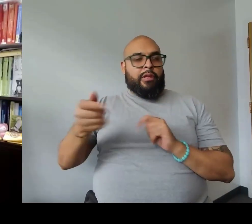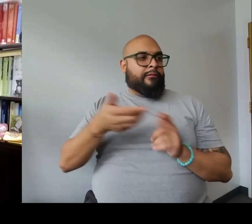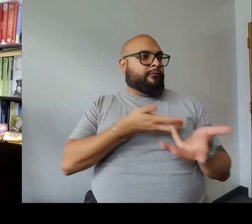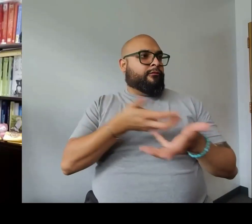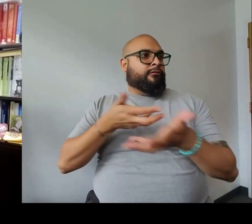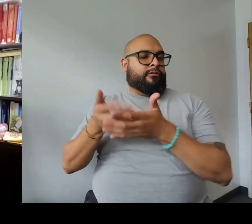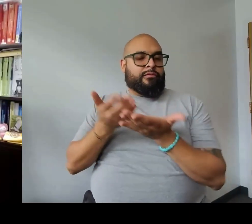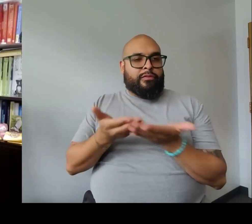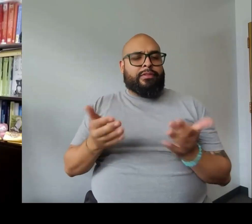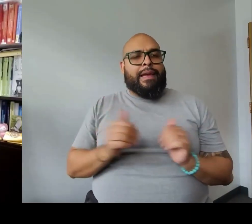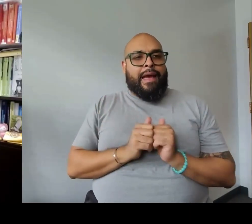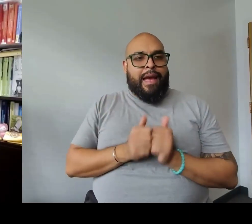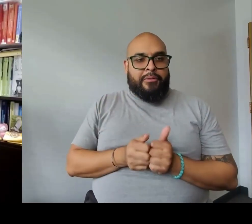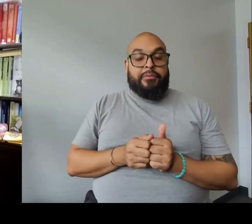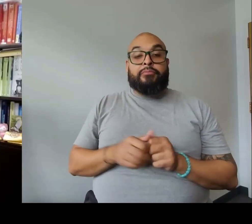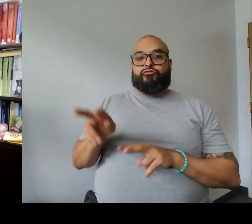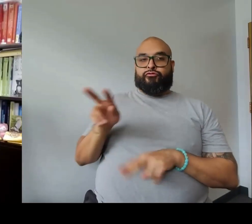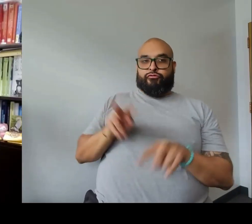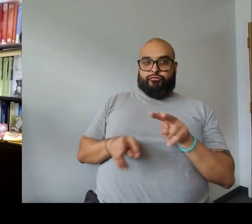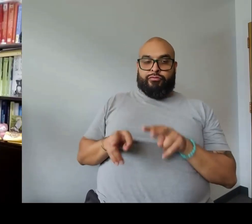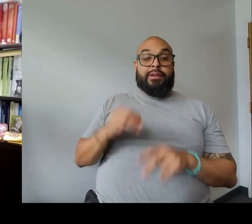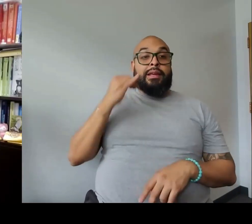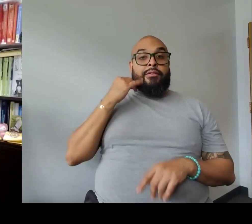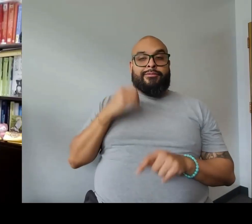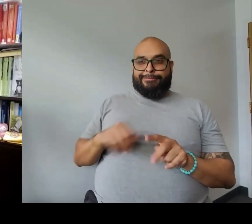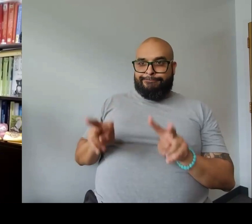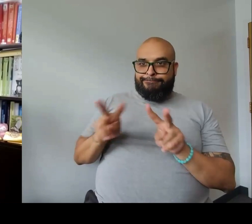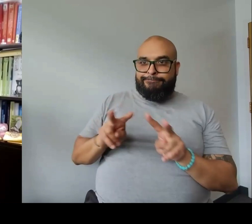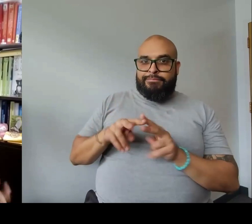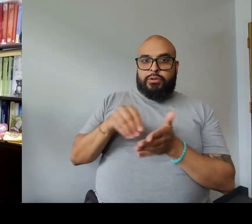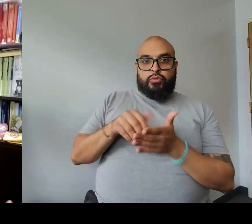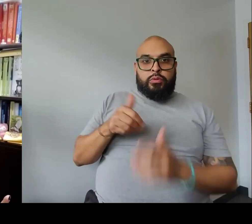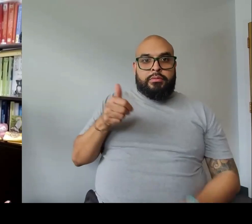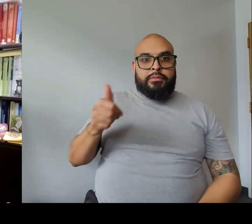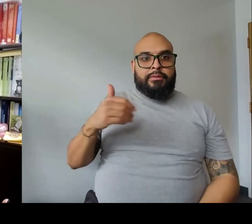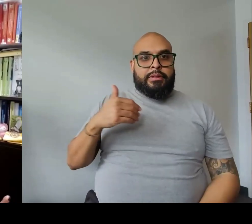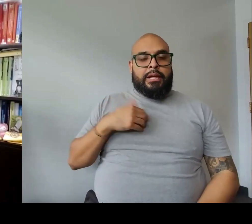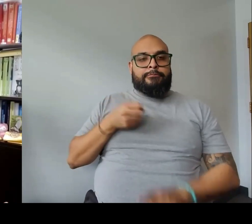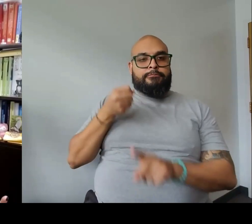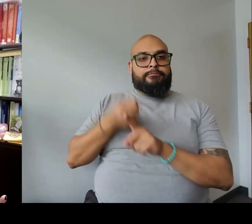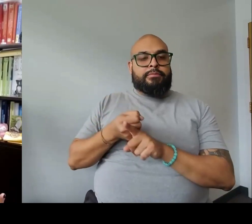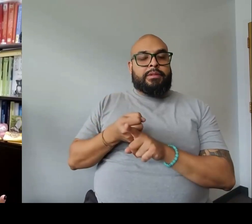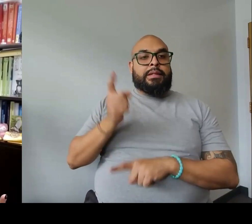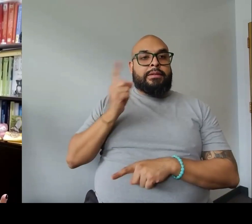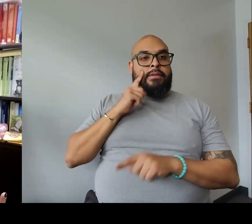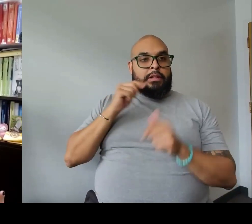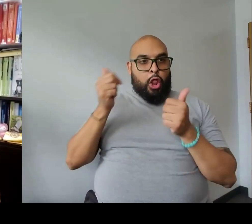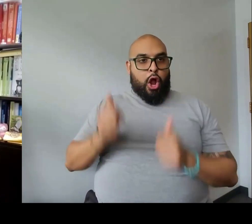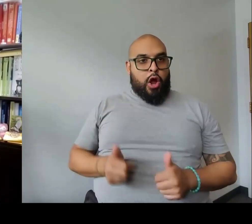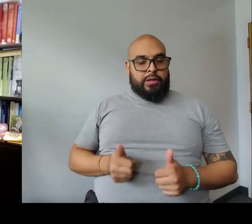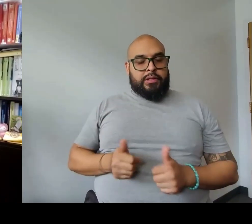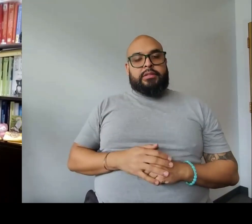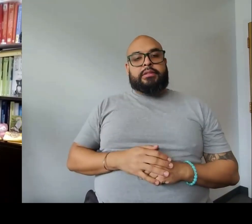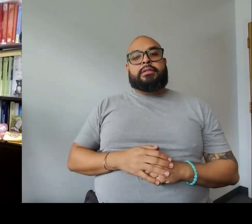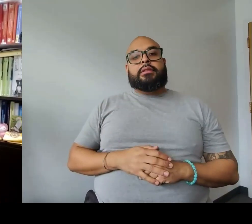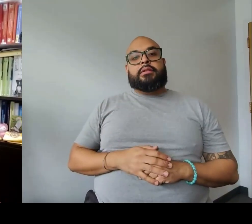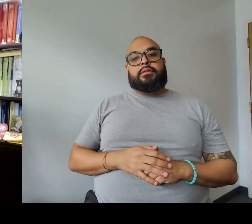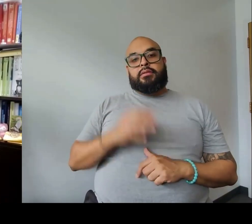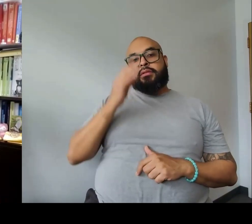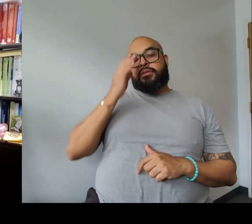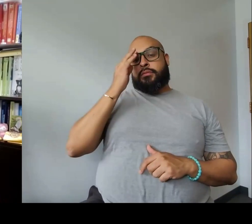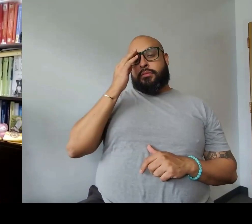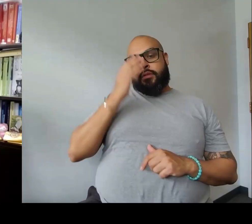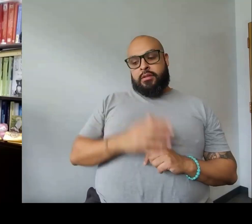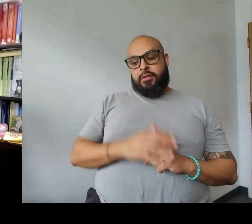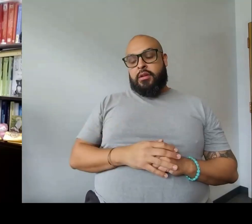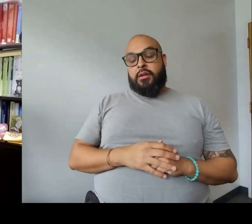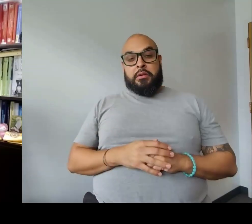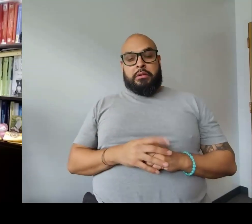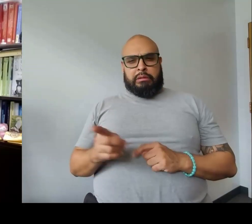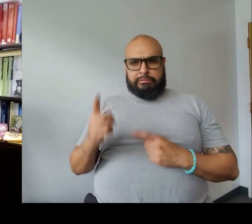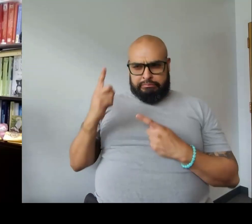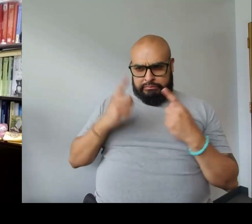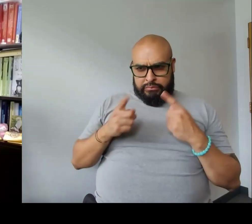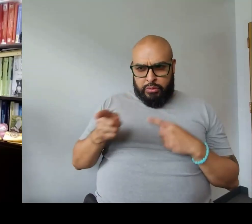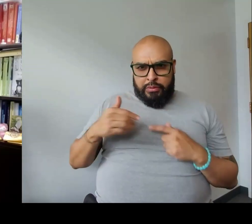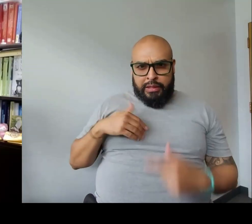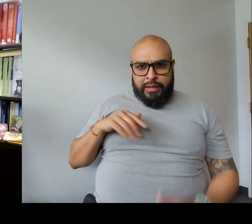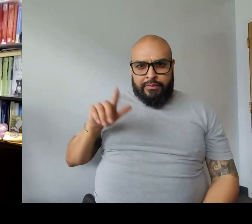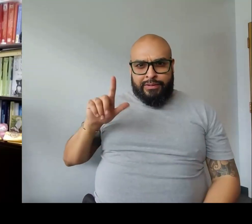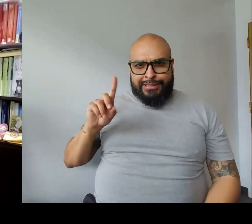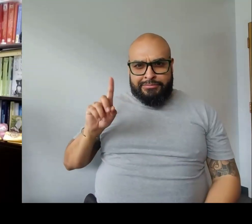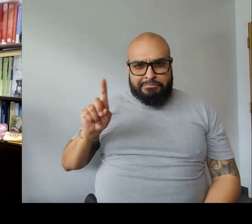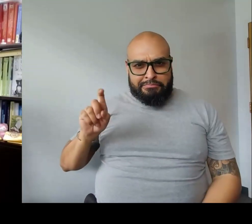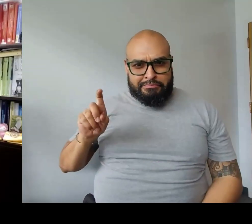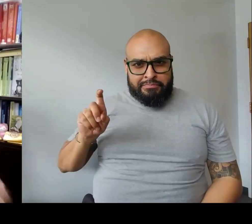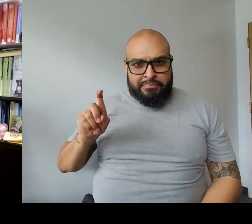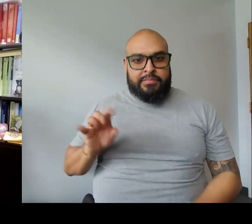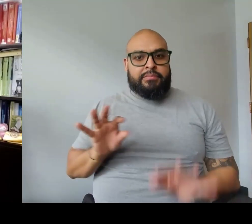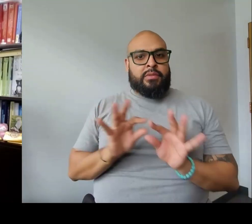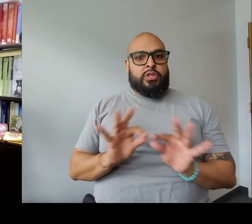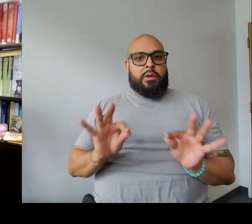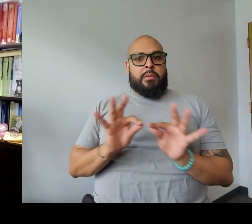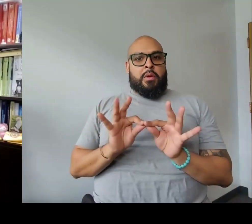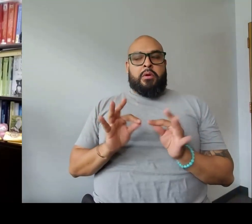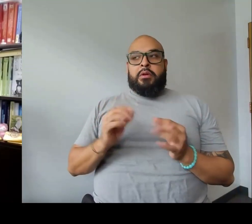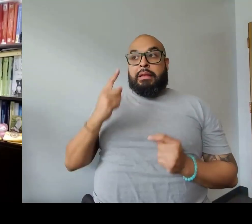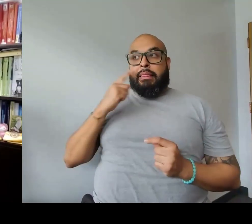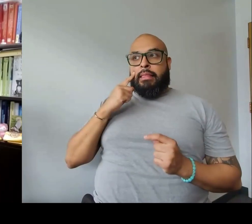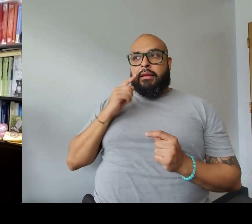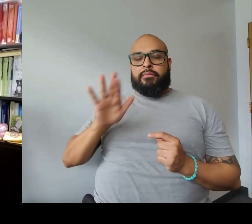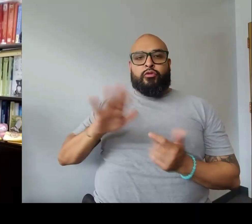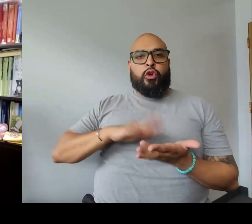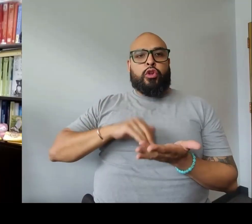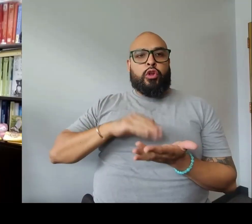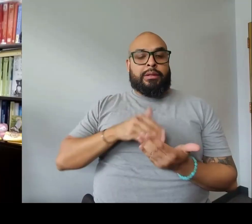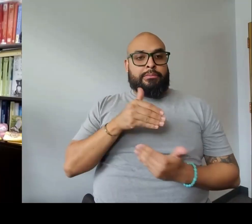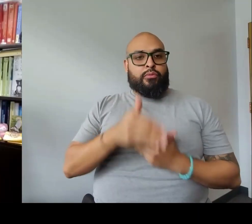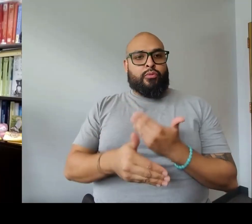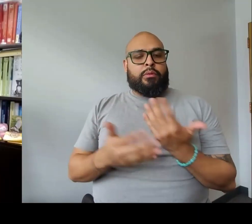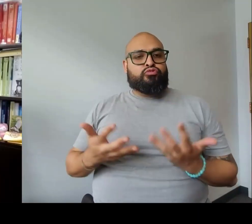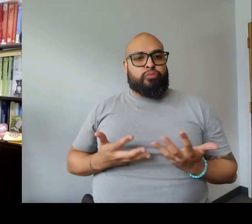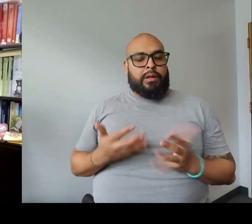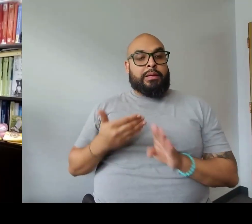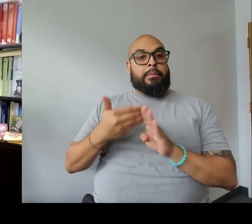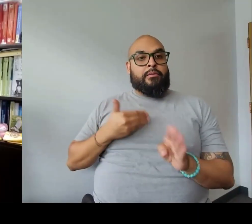And if we're looking at a student who had sudden vision loss and considering whether they have a specific learning disability, think about what was their learning and progress like prior to their sudden vision loss?